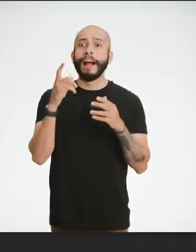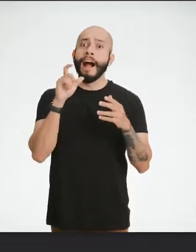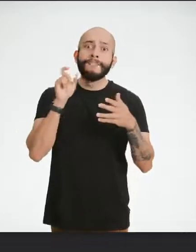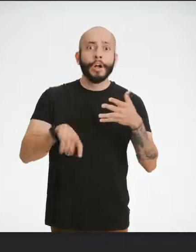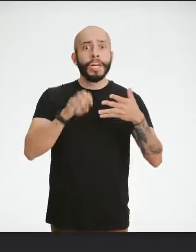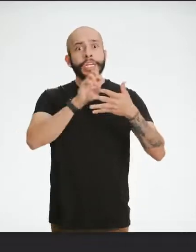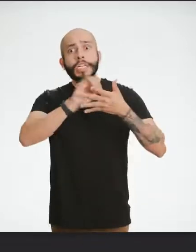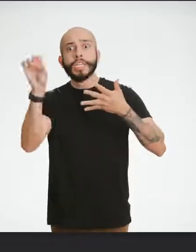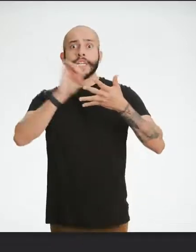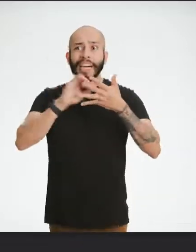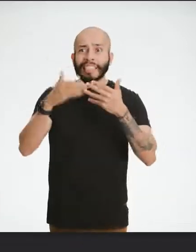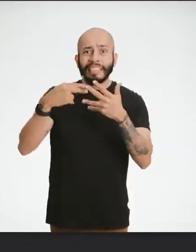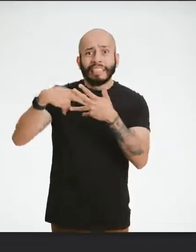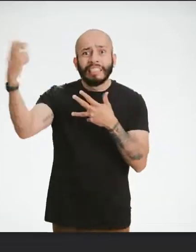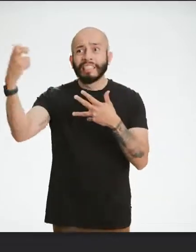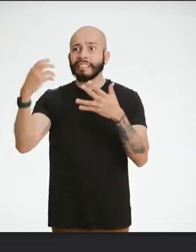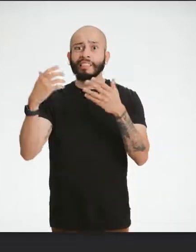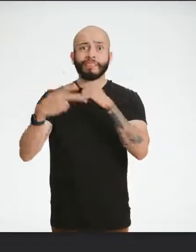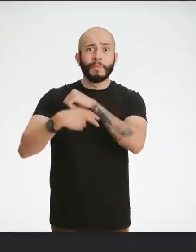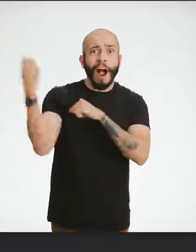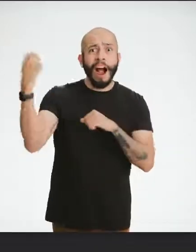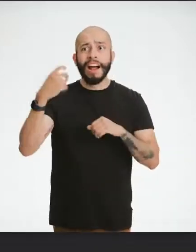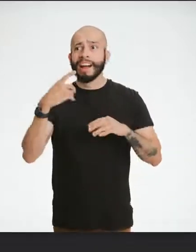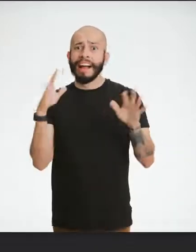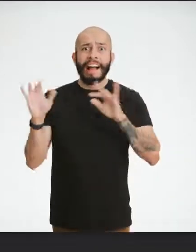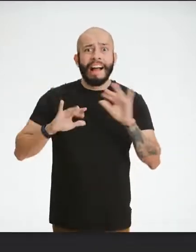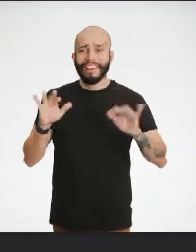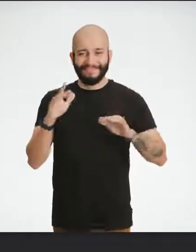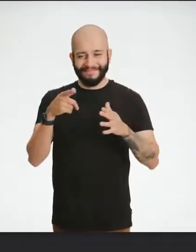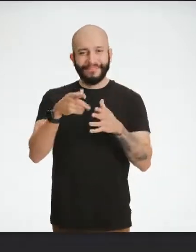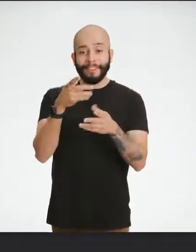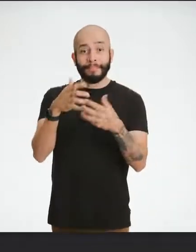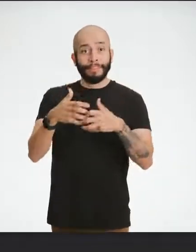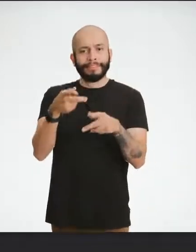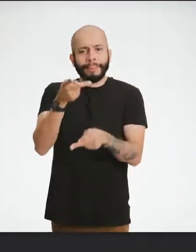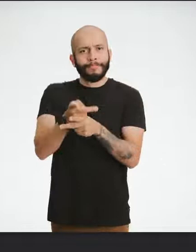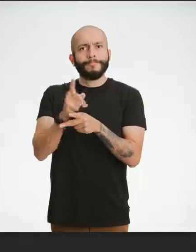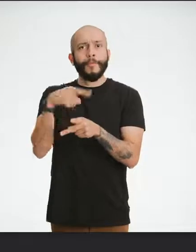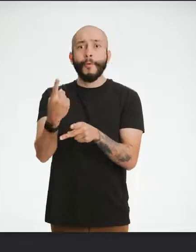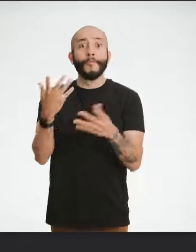Instead of storing salted, hashed passwords, that can leak and be cracked, your server